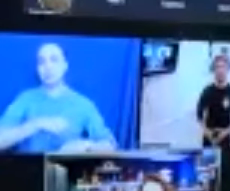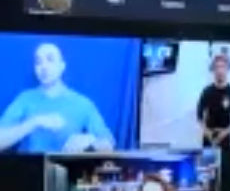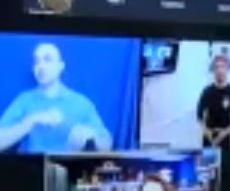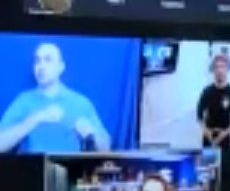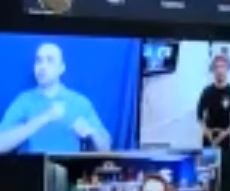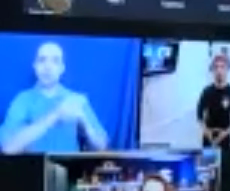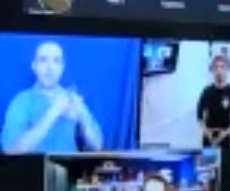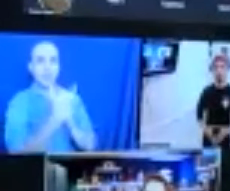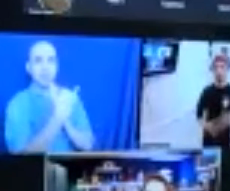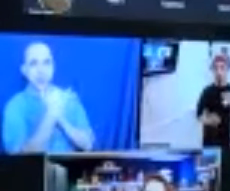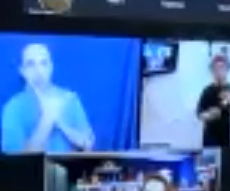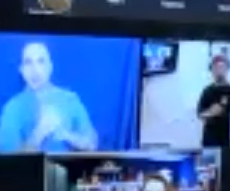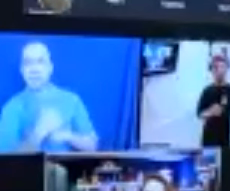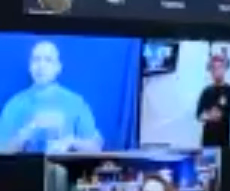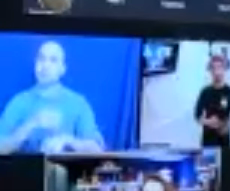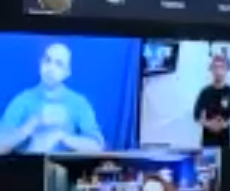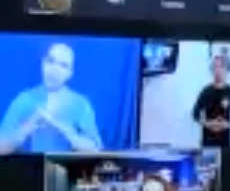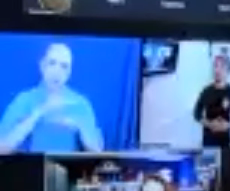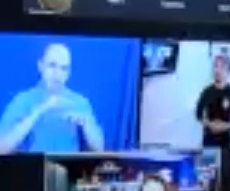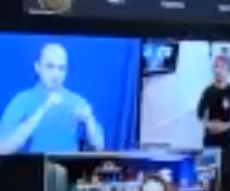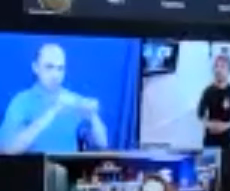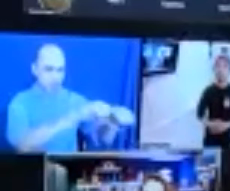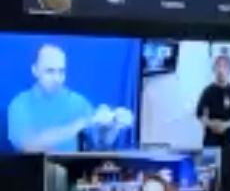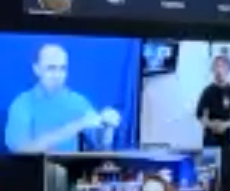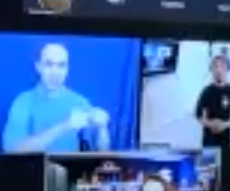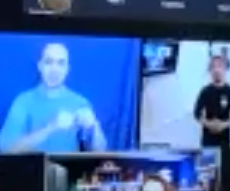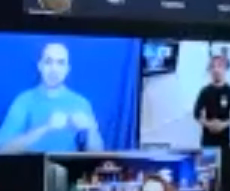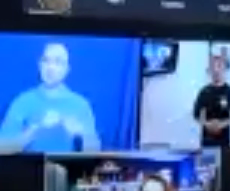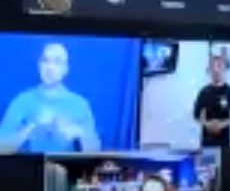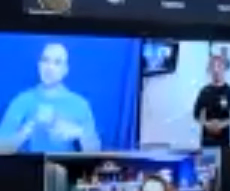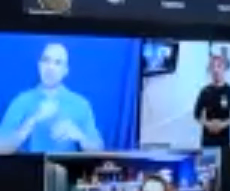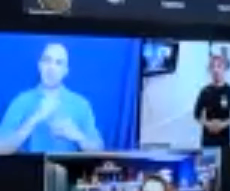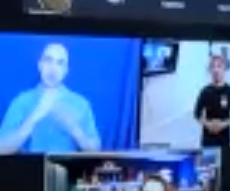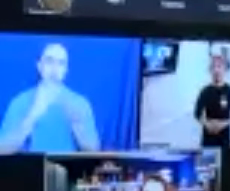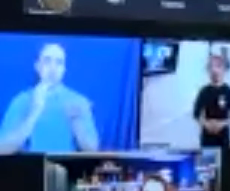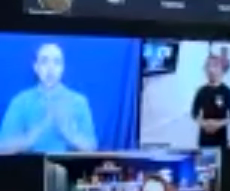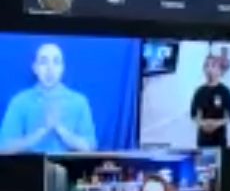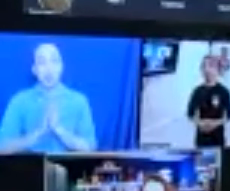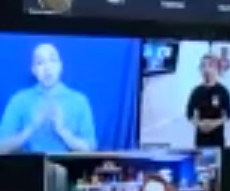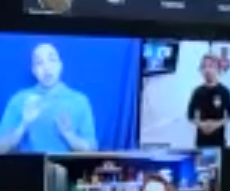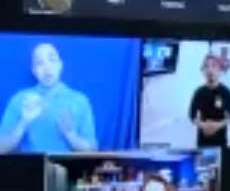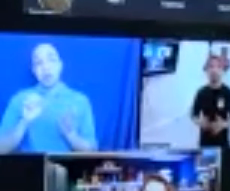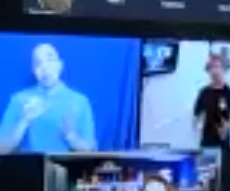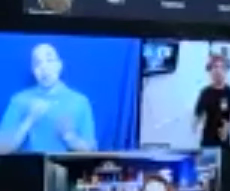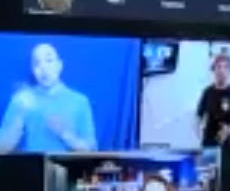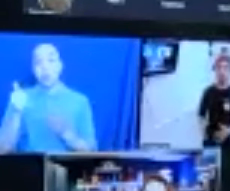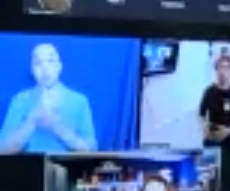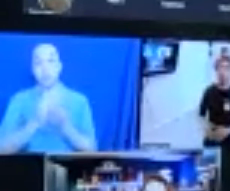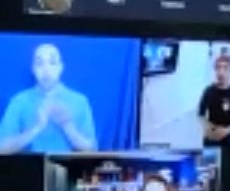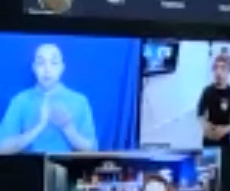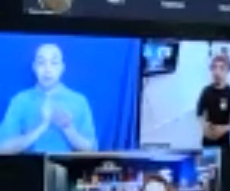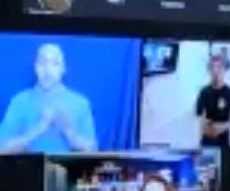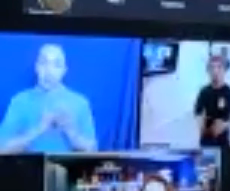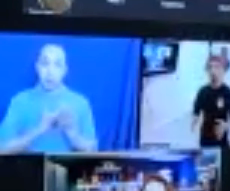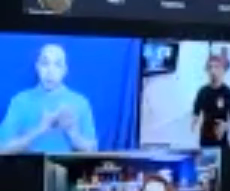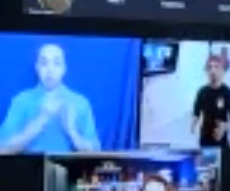OR INTERNATIONAL LEVEL. ANOTHER THING ABOUT THE FILIPINO MARTIAL ARTS, A LOT OF OUR TRADITIONS AND CULTURE HAS